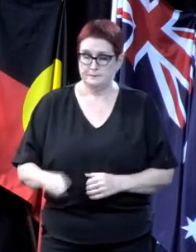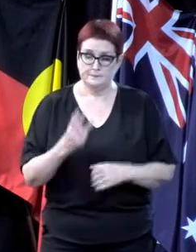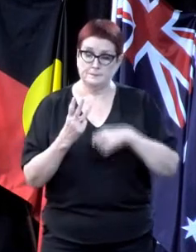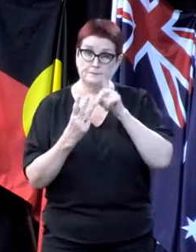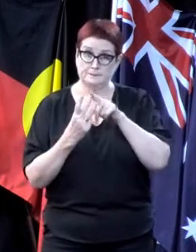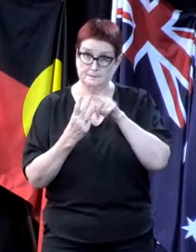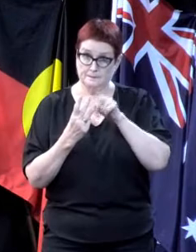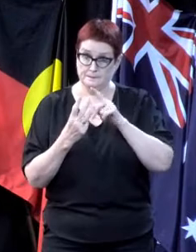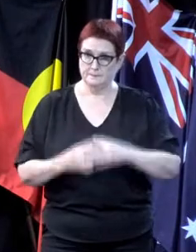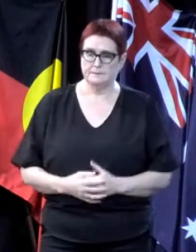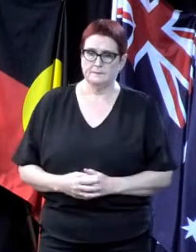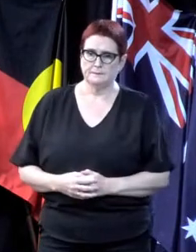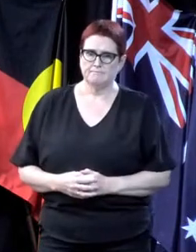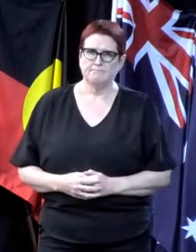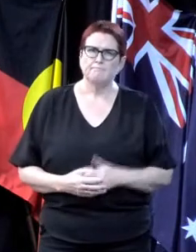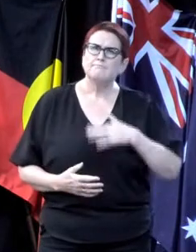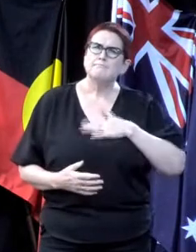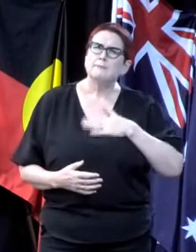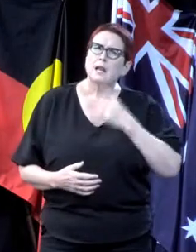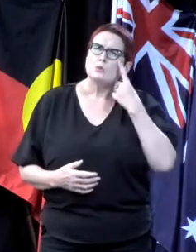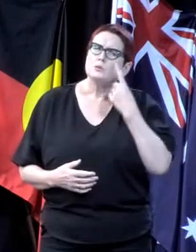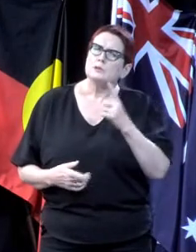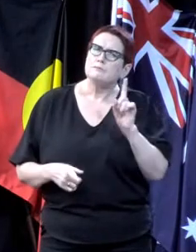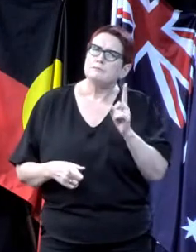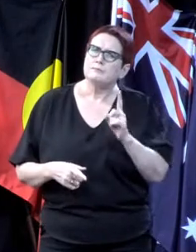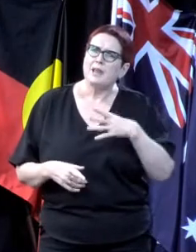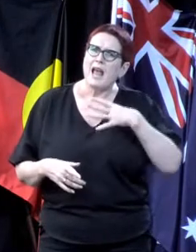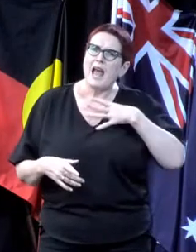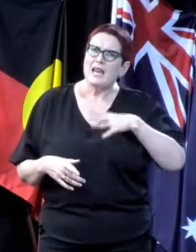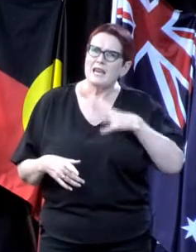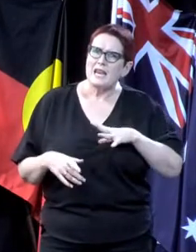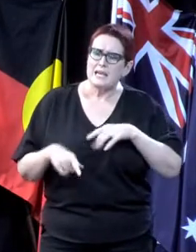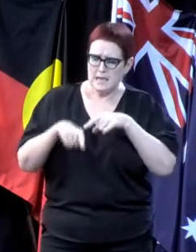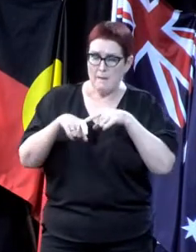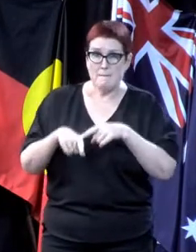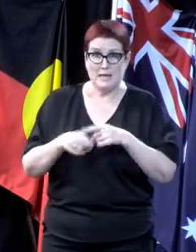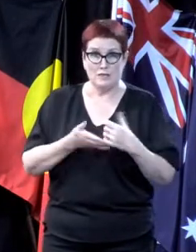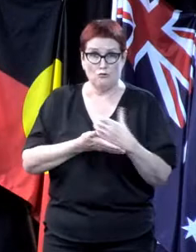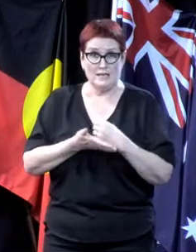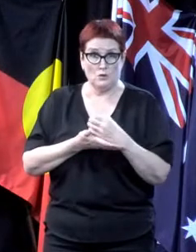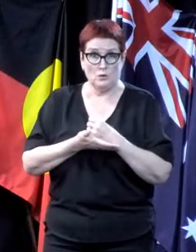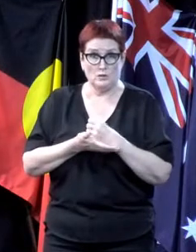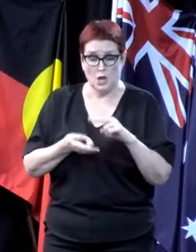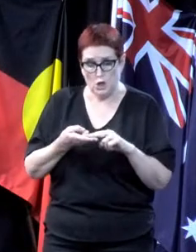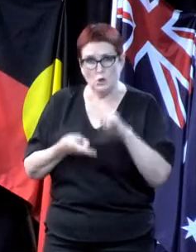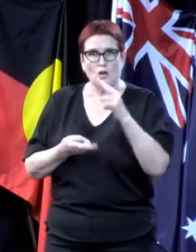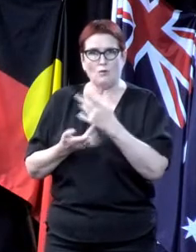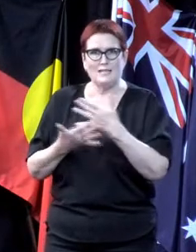I would like to see a needs-based resourcing that increases the allocation of teachers and specialized personnel.